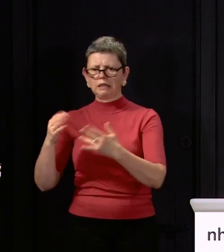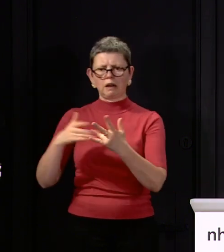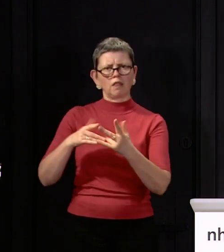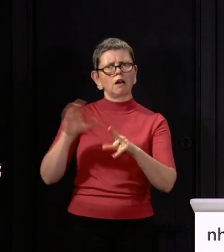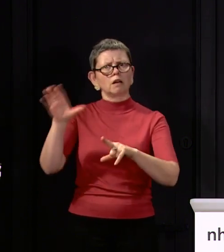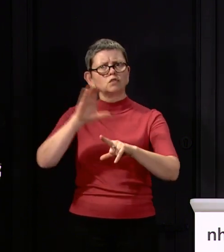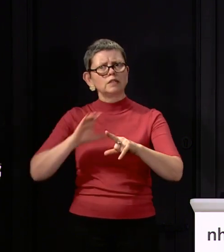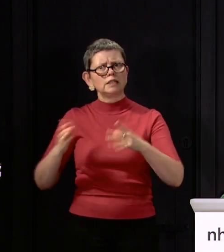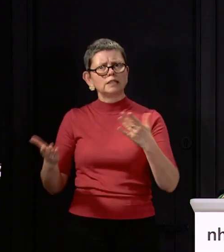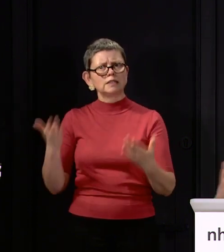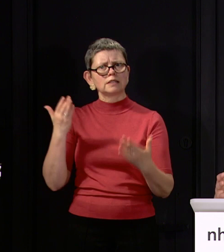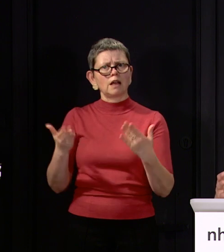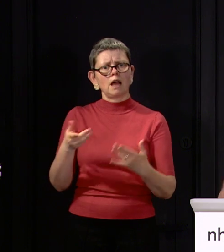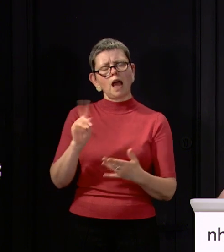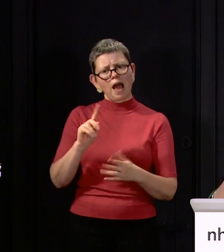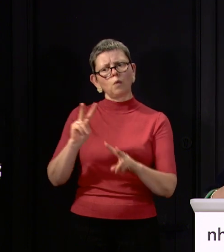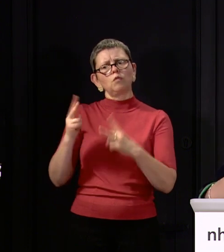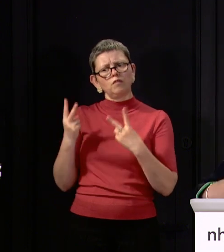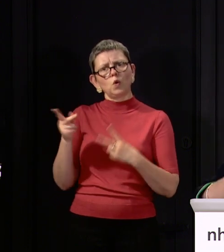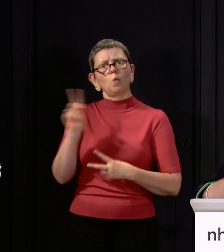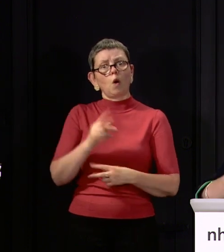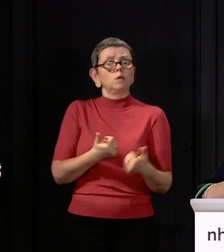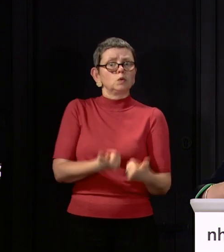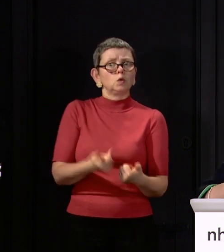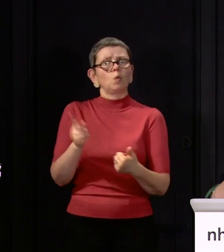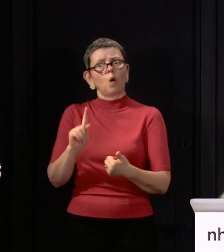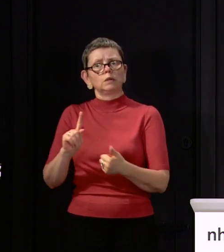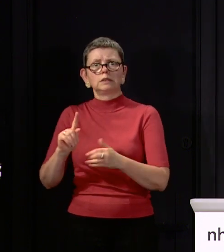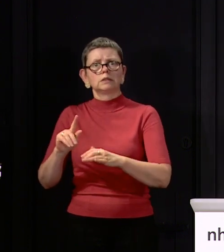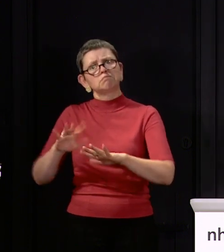was good, bad, and indifferent. That will be important learning but right now, we are